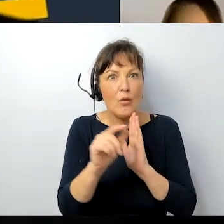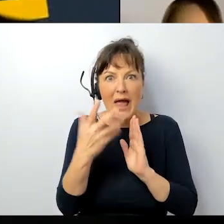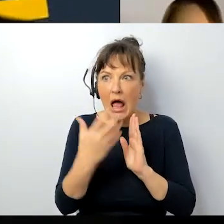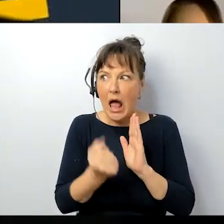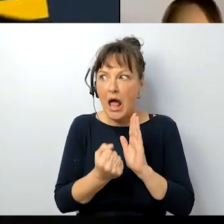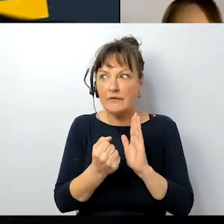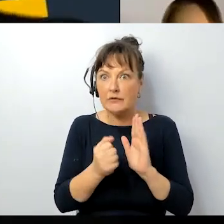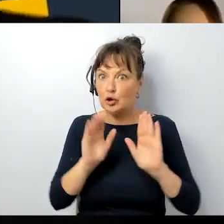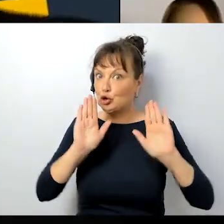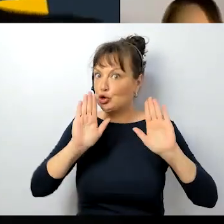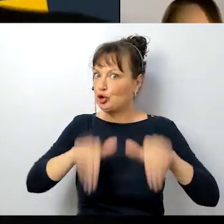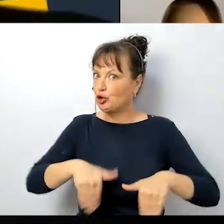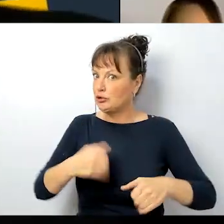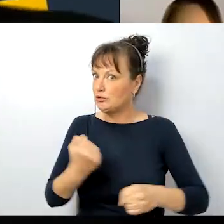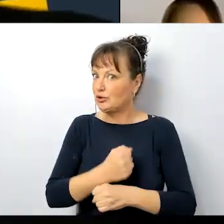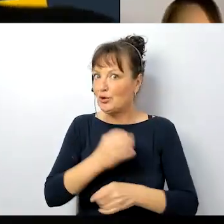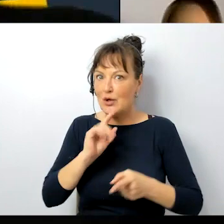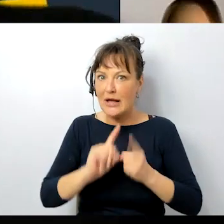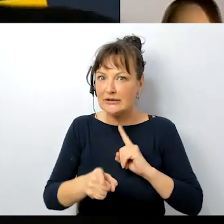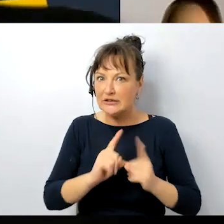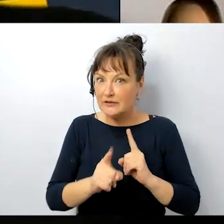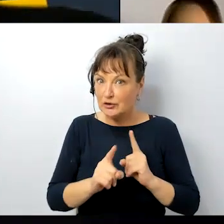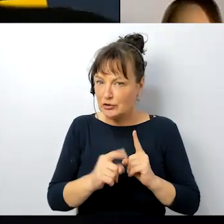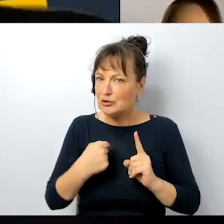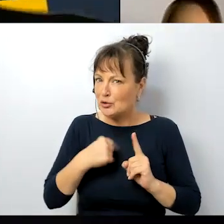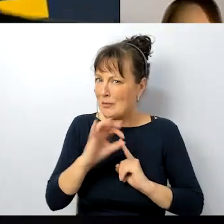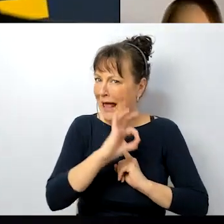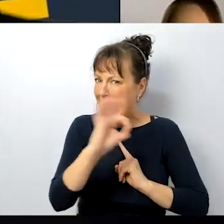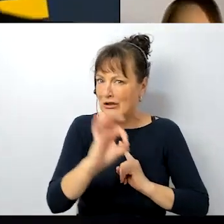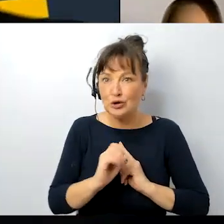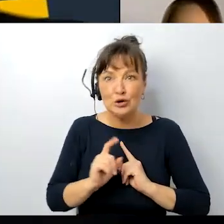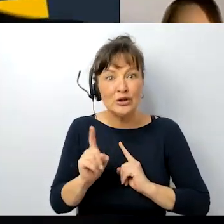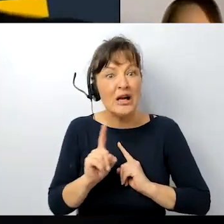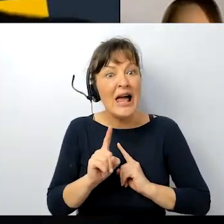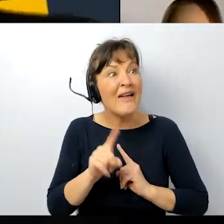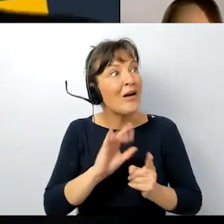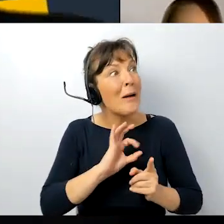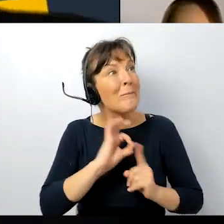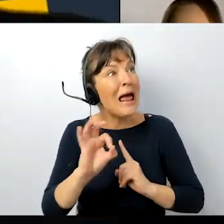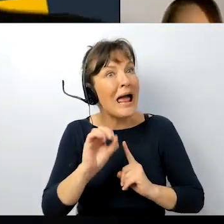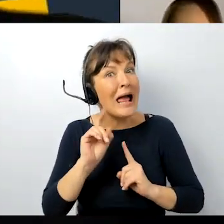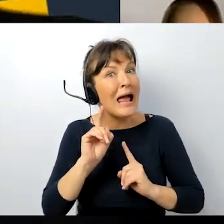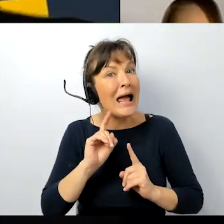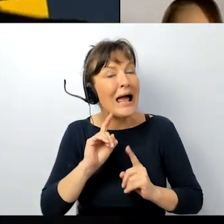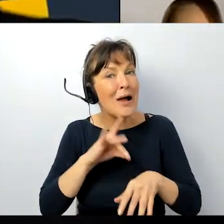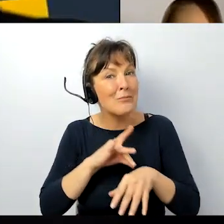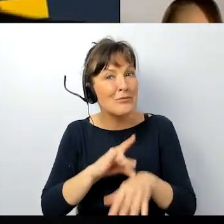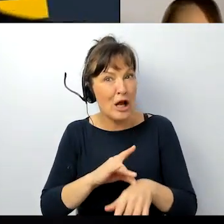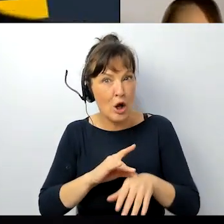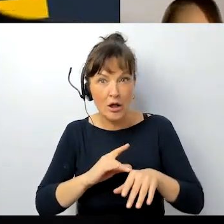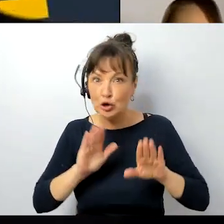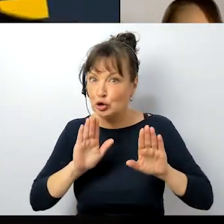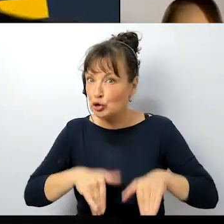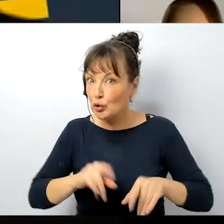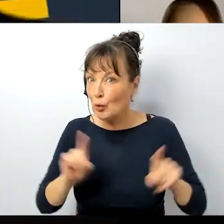when going to interview. I wonder if I can come to Carrie and ask what should one avoid when applying